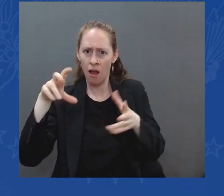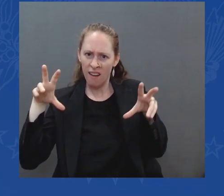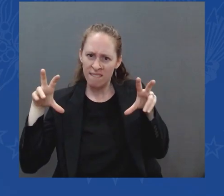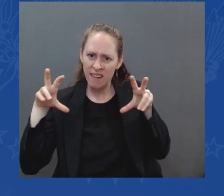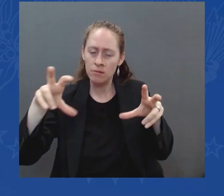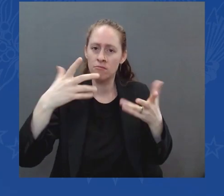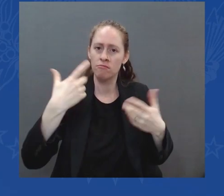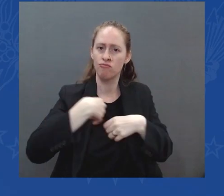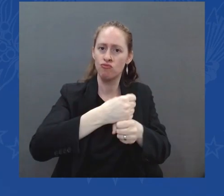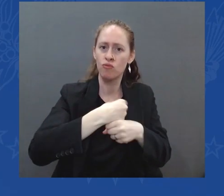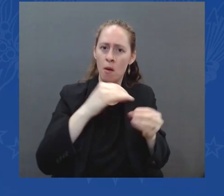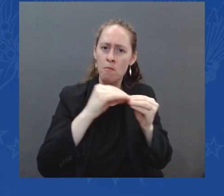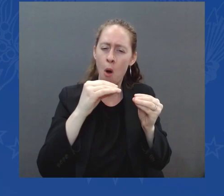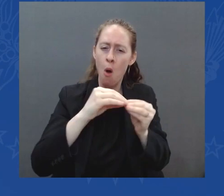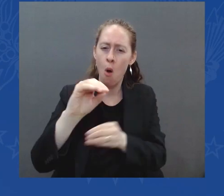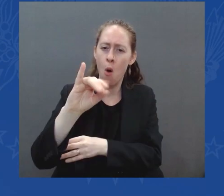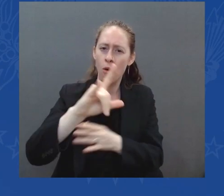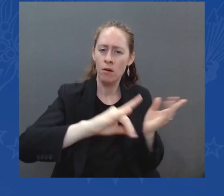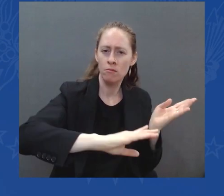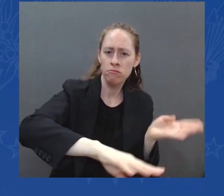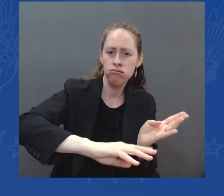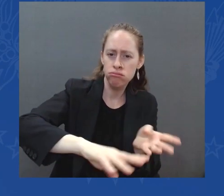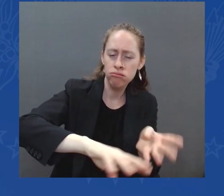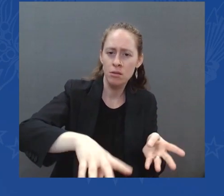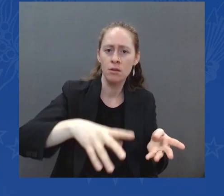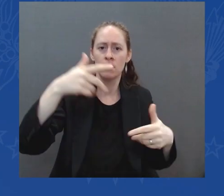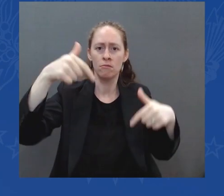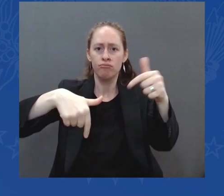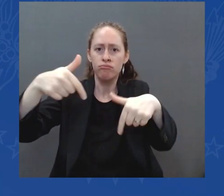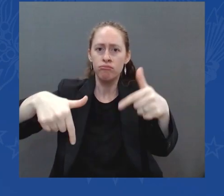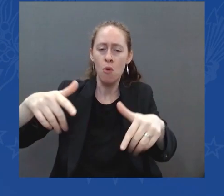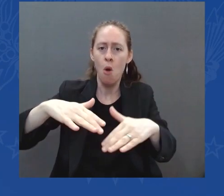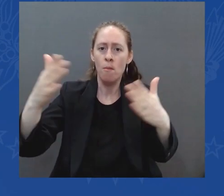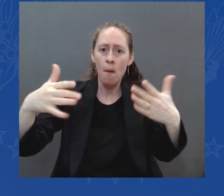by passing some of the savings on to their customers and lowering the price at the pump.